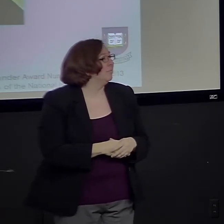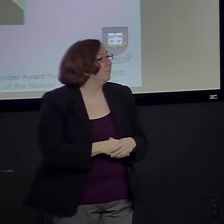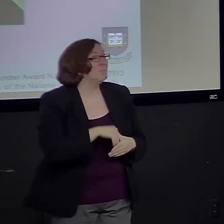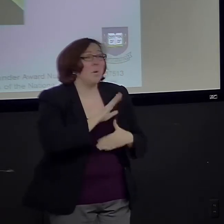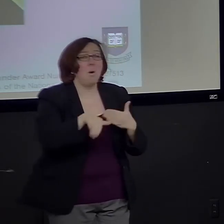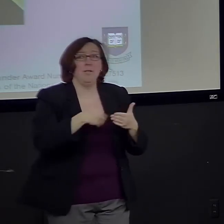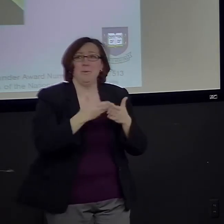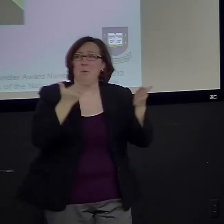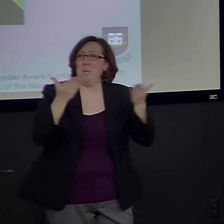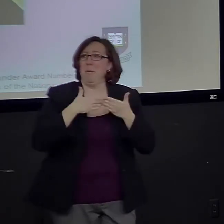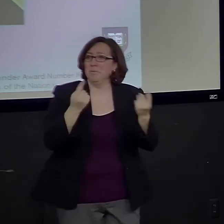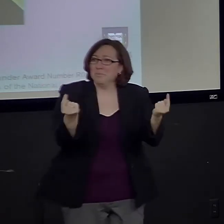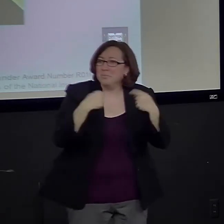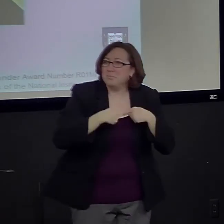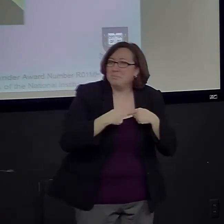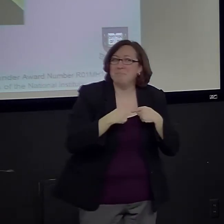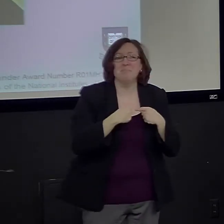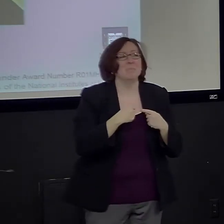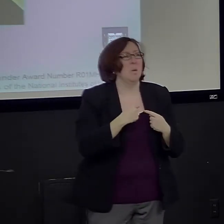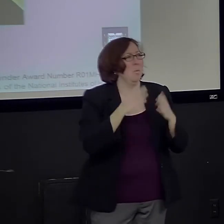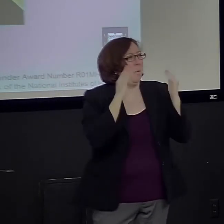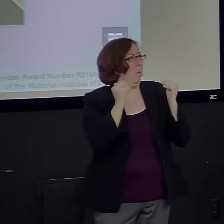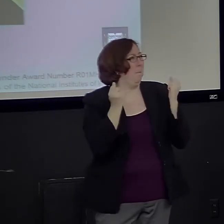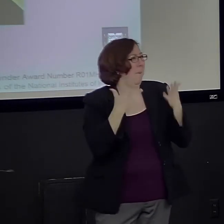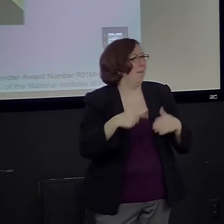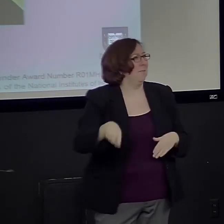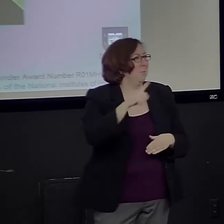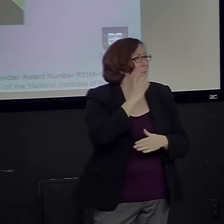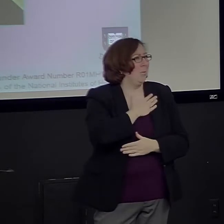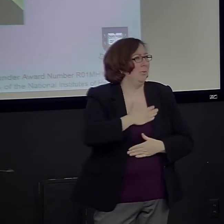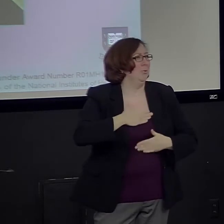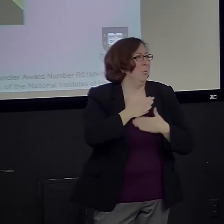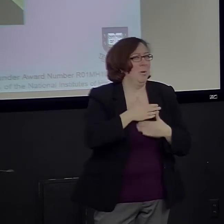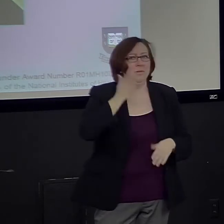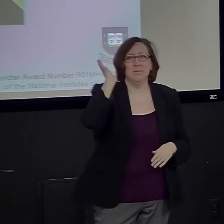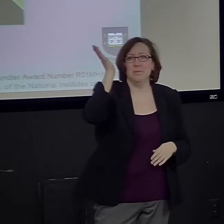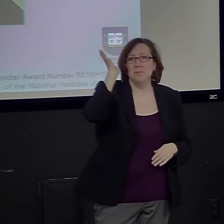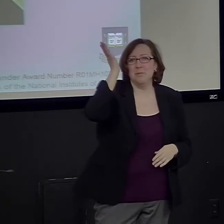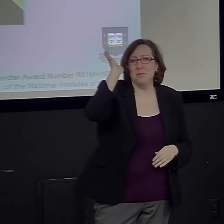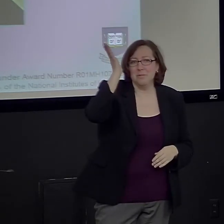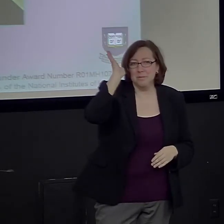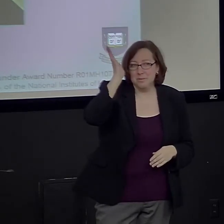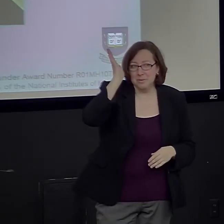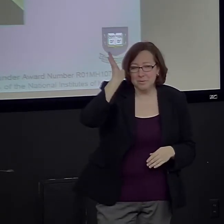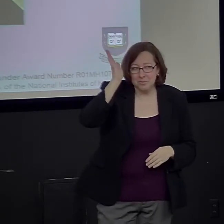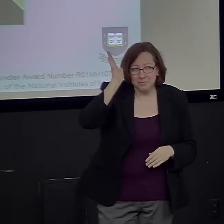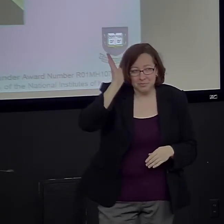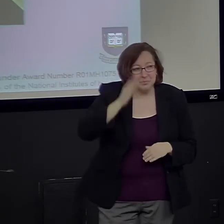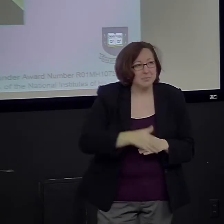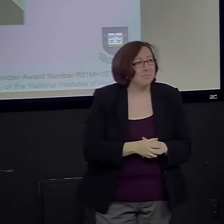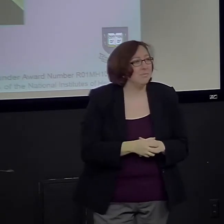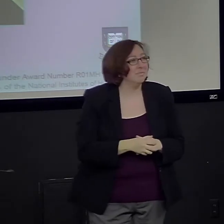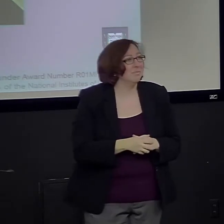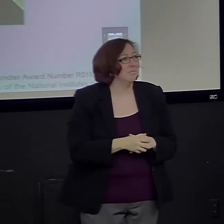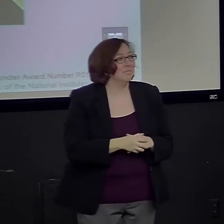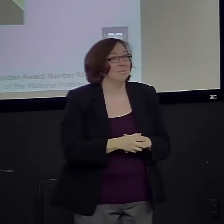And we hope many may enjoy these exceptional talks wherever they are through our Livestream service.